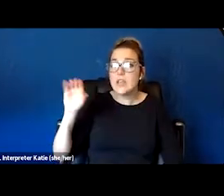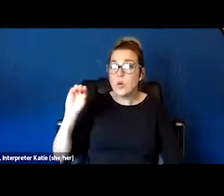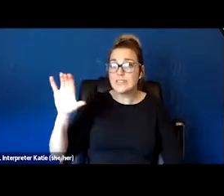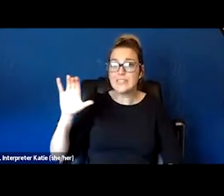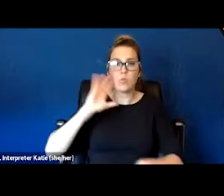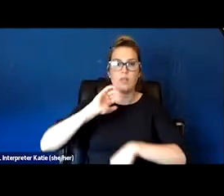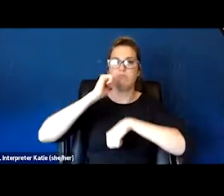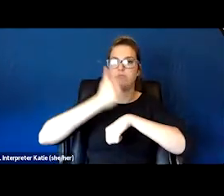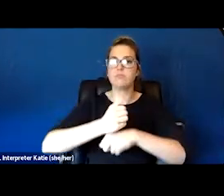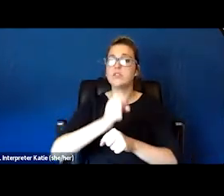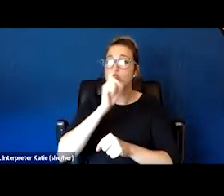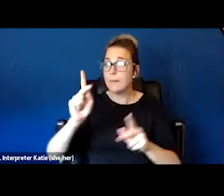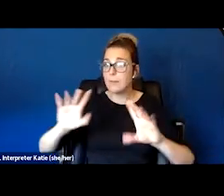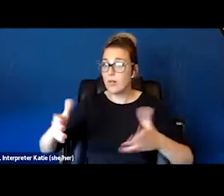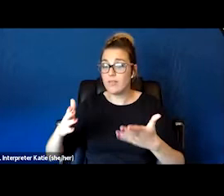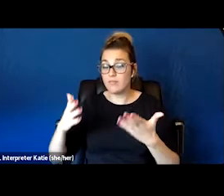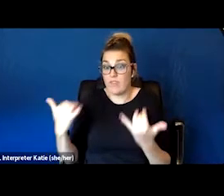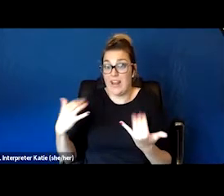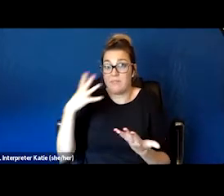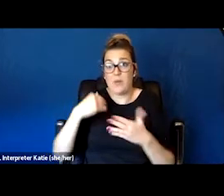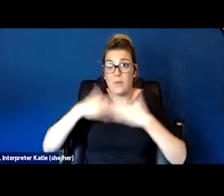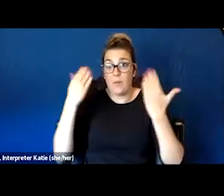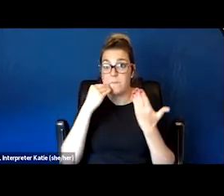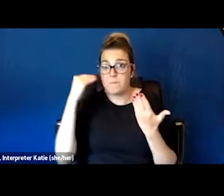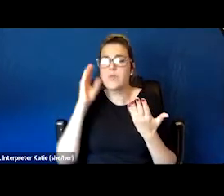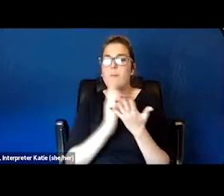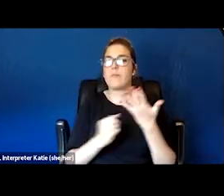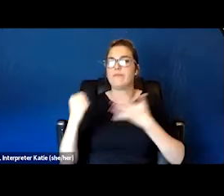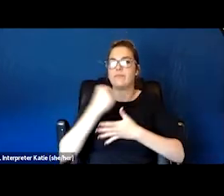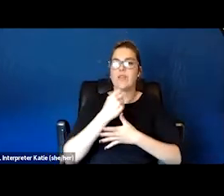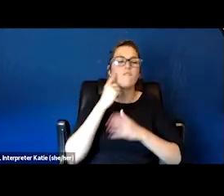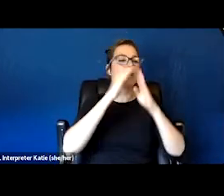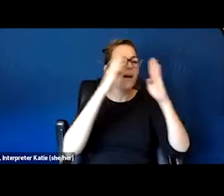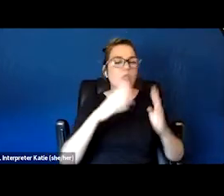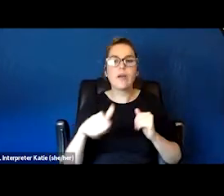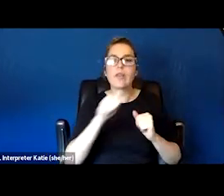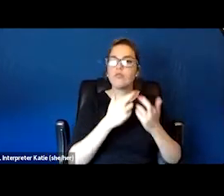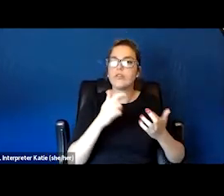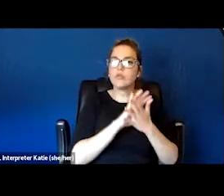or are experiencing homelessness are prioritized for housing and other resources based on the severity of need.